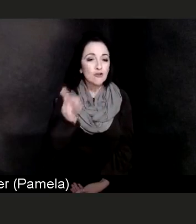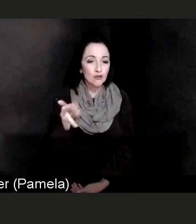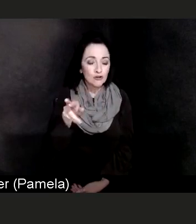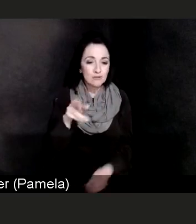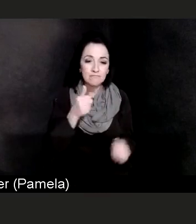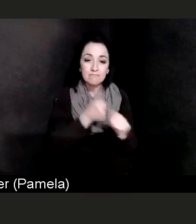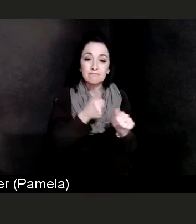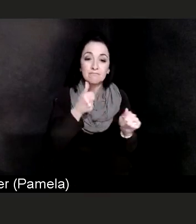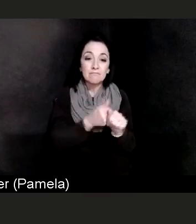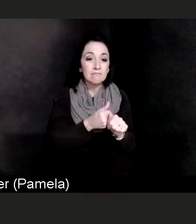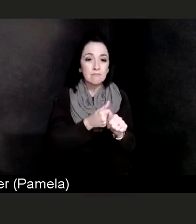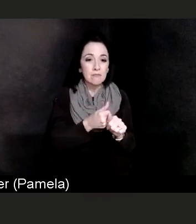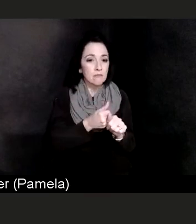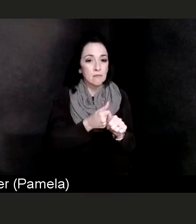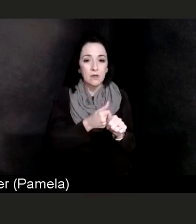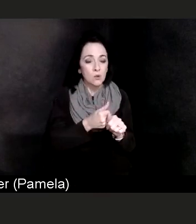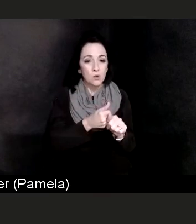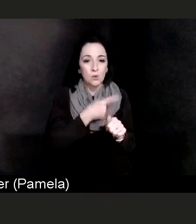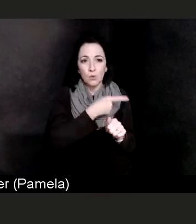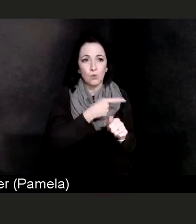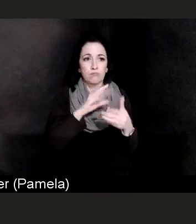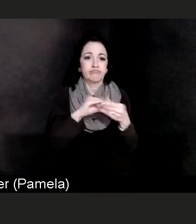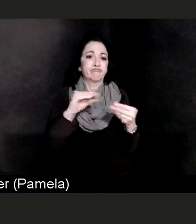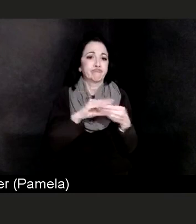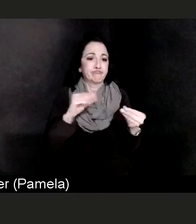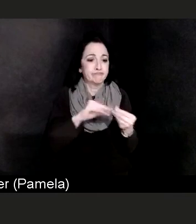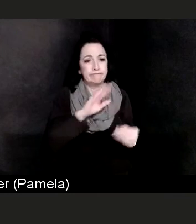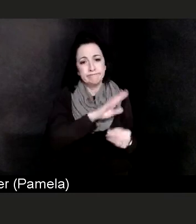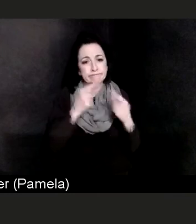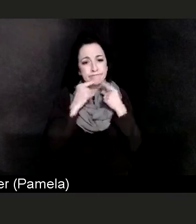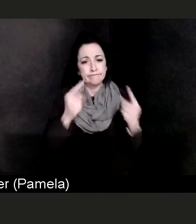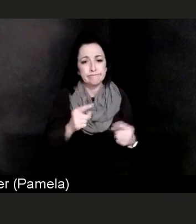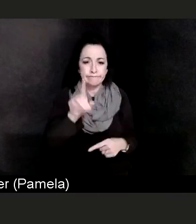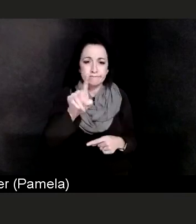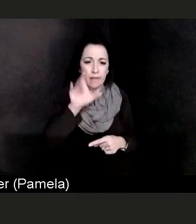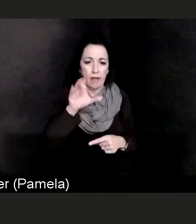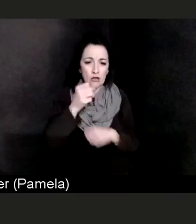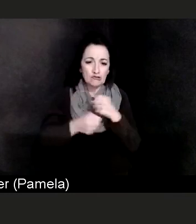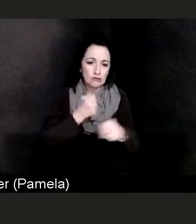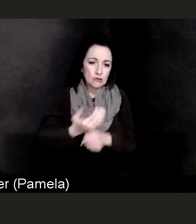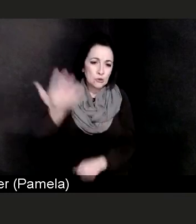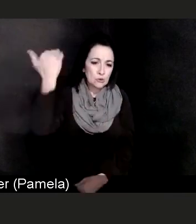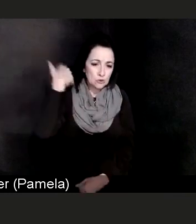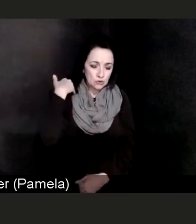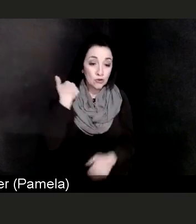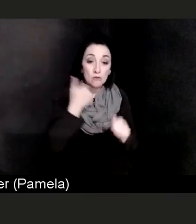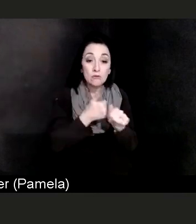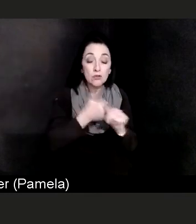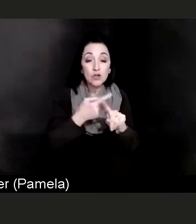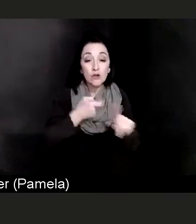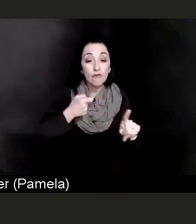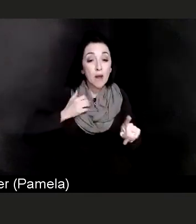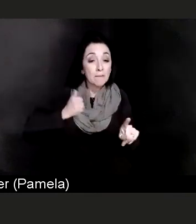almost like a 100 some years ago, over a 100 years ago, Dr. Ostler was a, a physician from Canada but he came to the States,